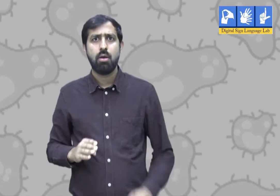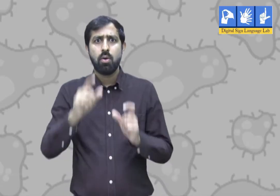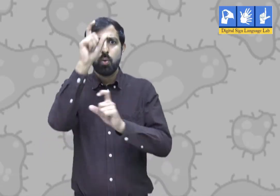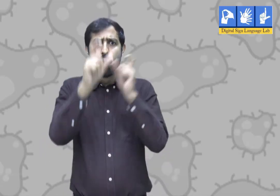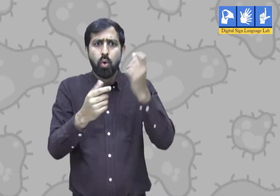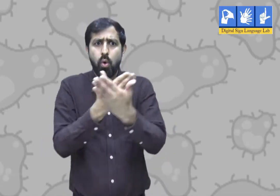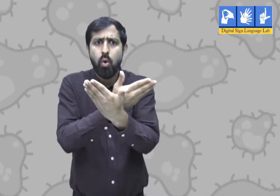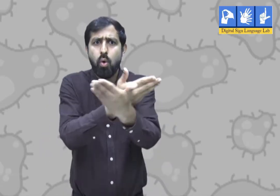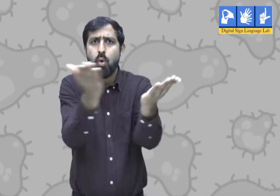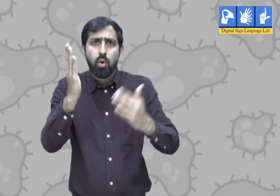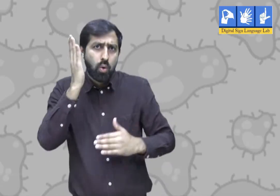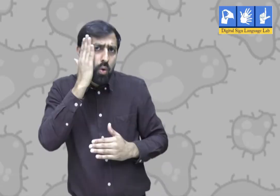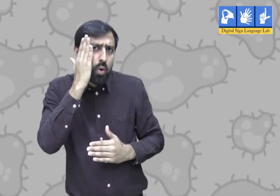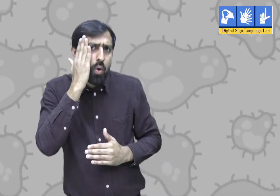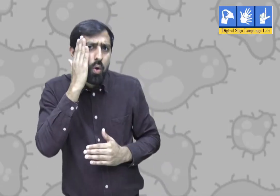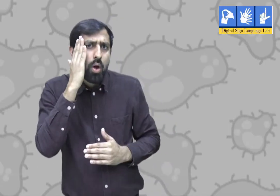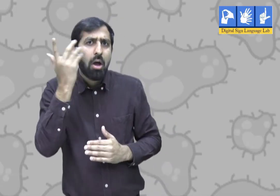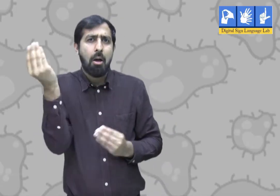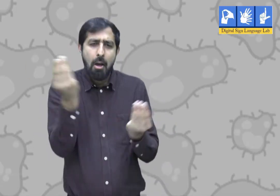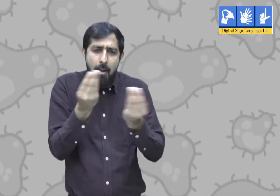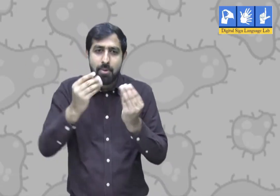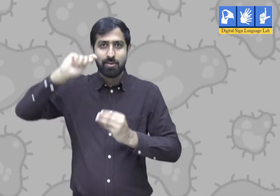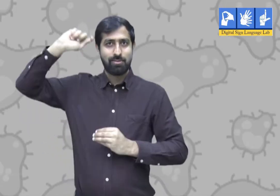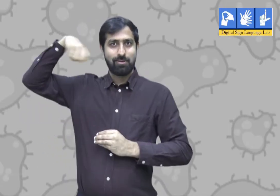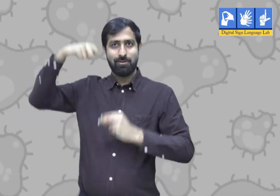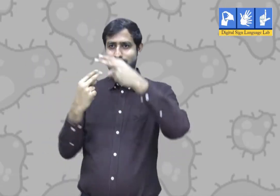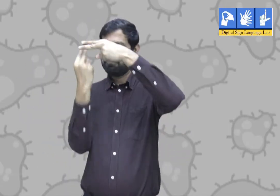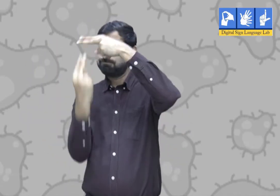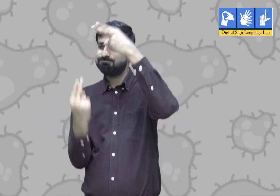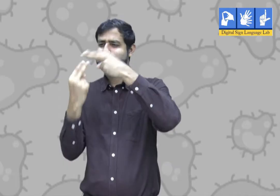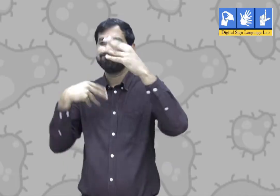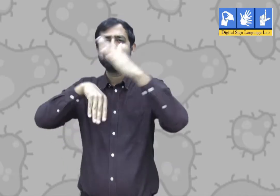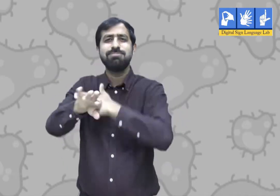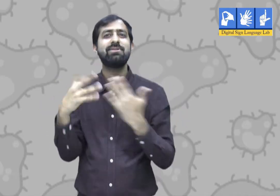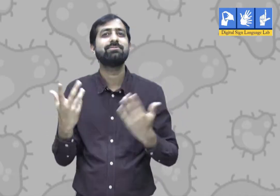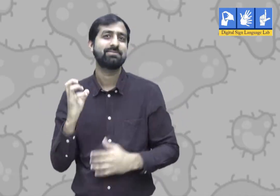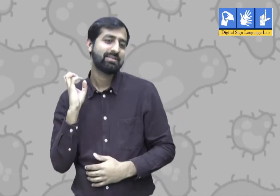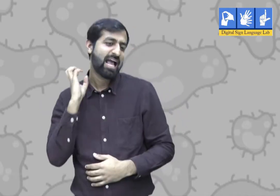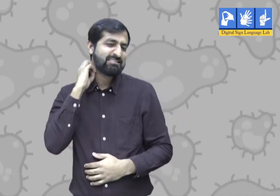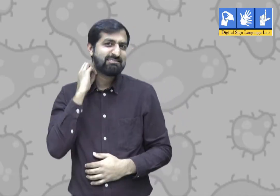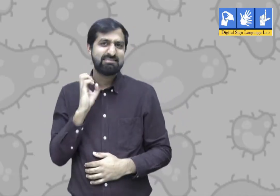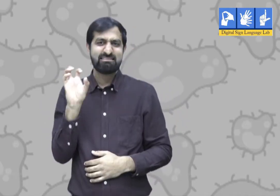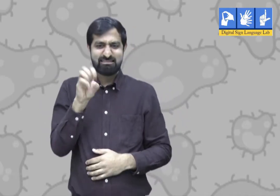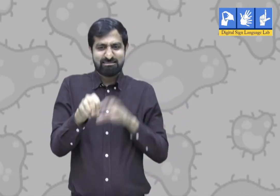You all know about movies of zombie attacks.